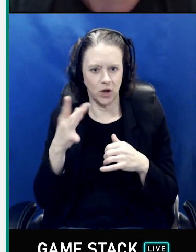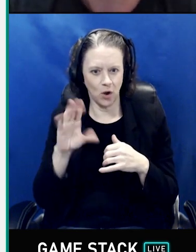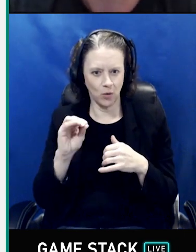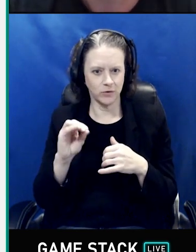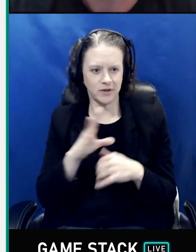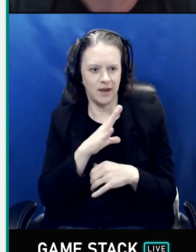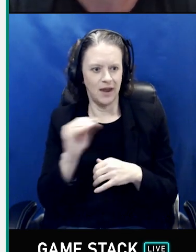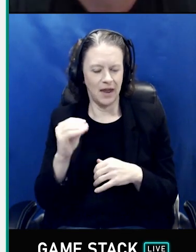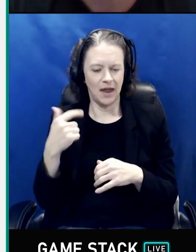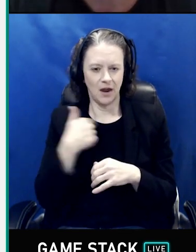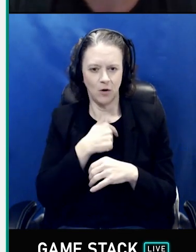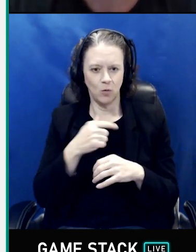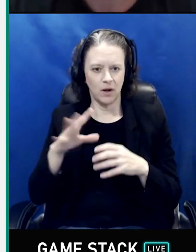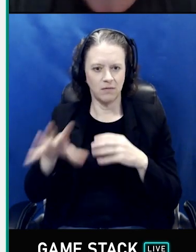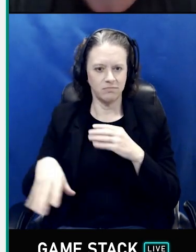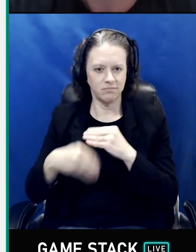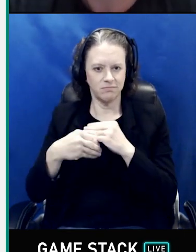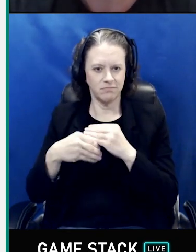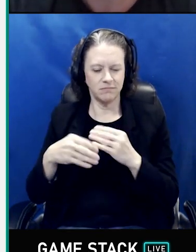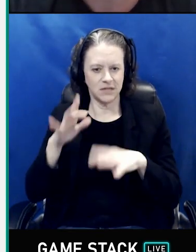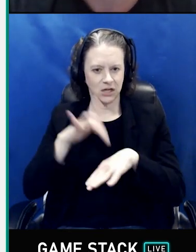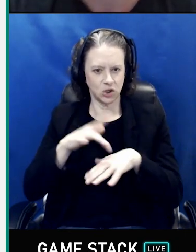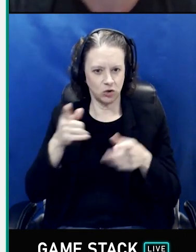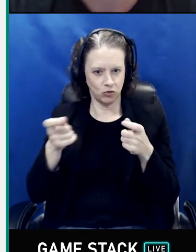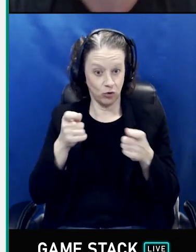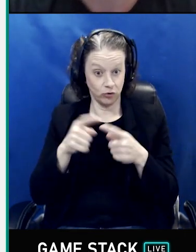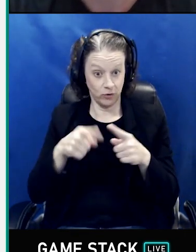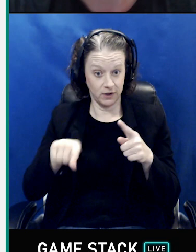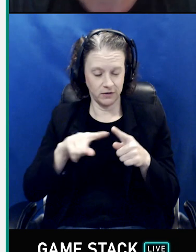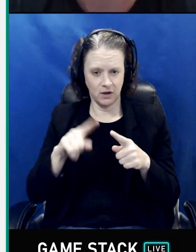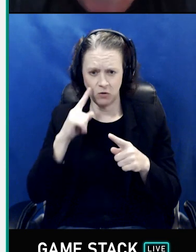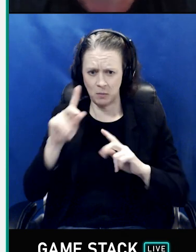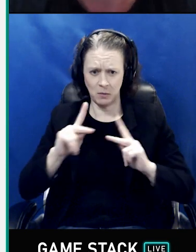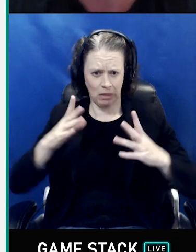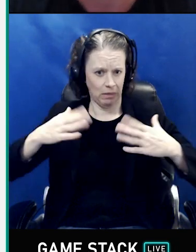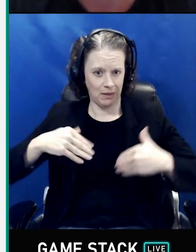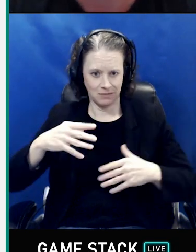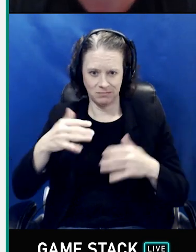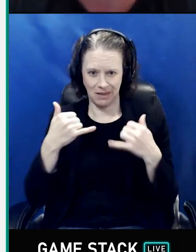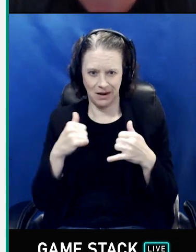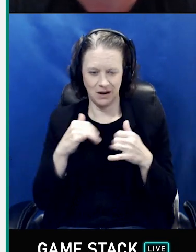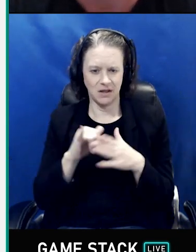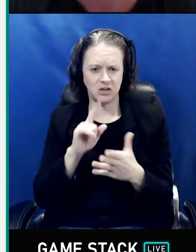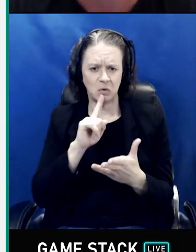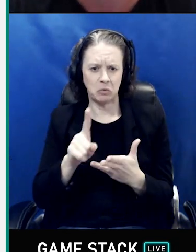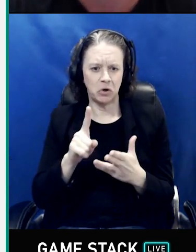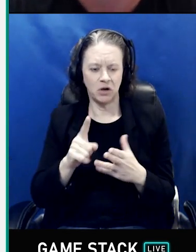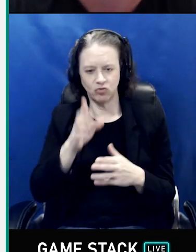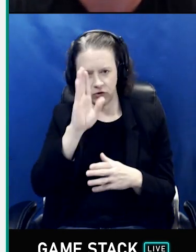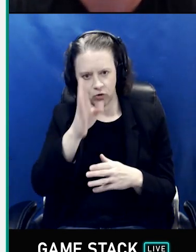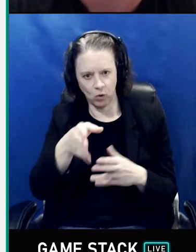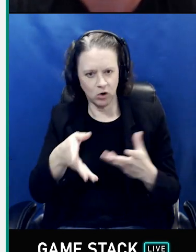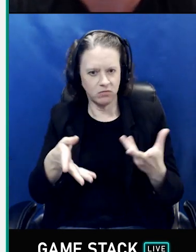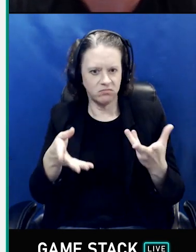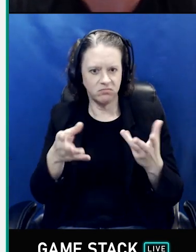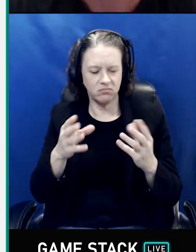For those who haven't played, New Super Lucky's Tale is a fairly straightforward platformer title.